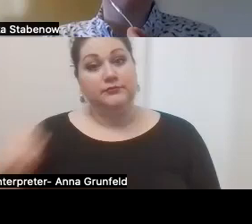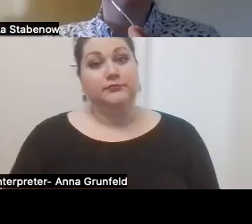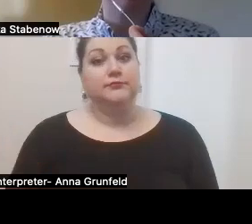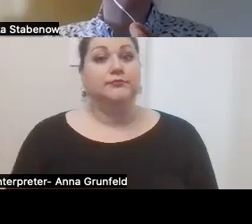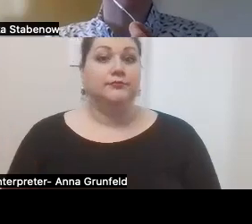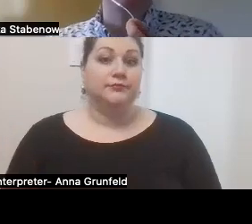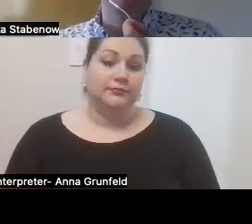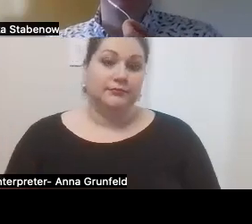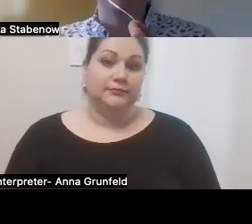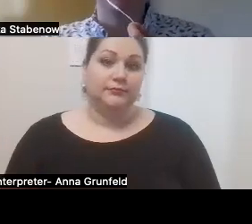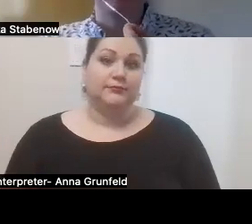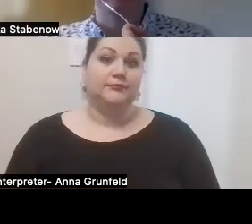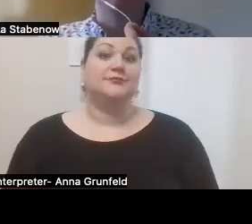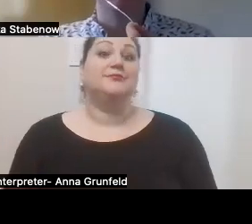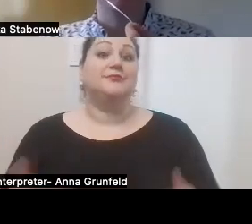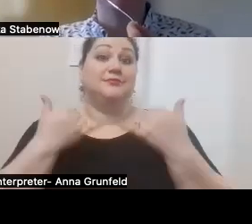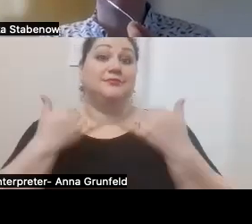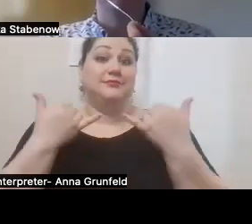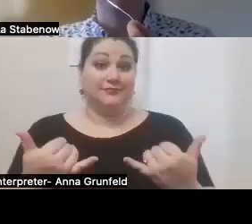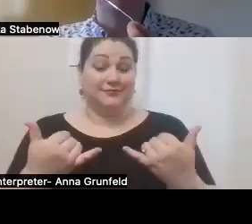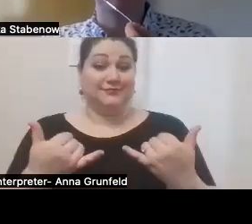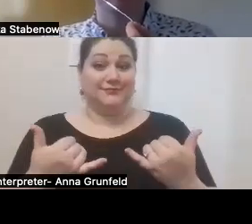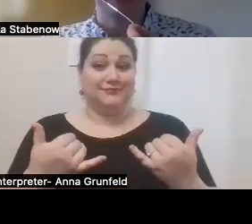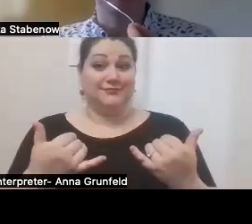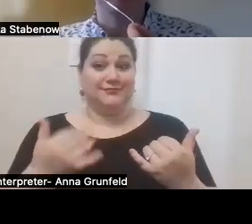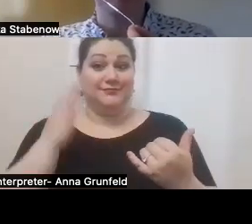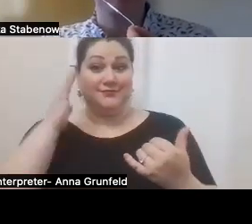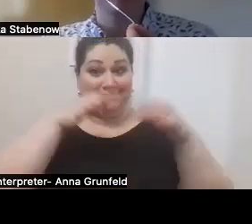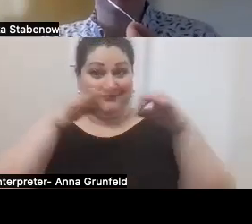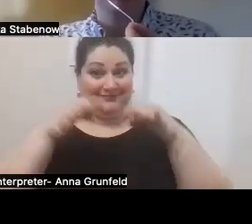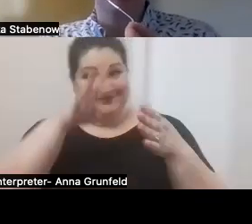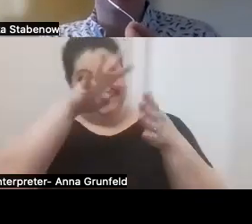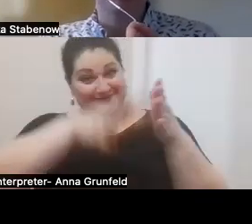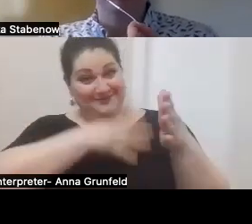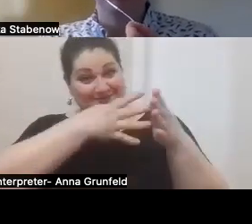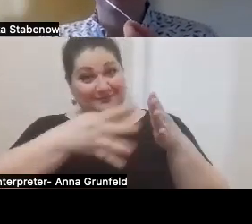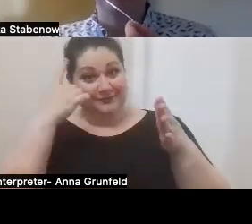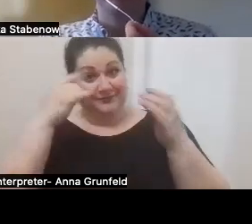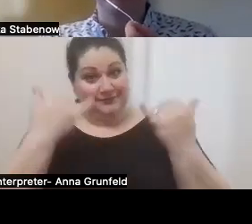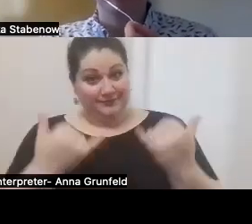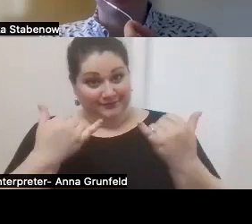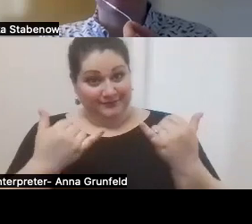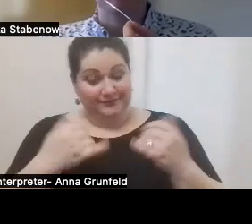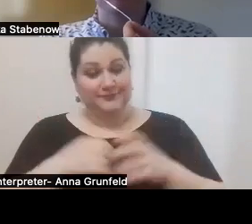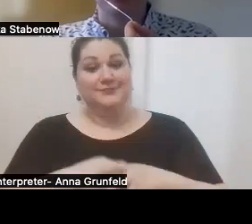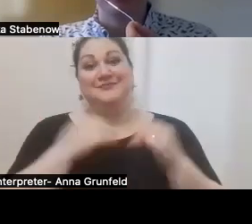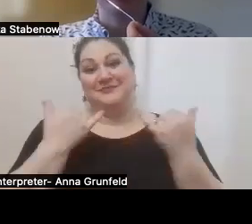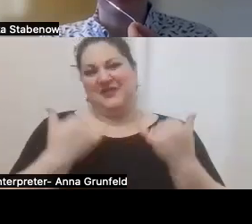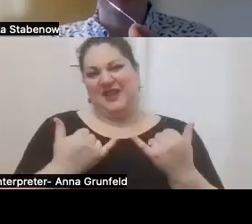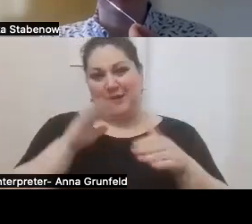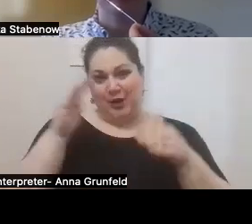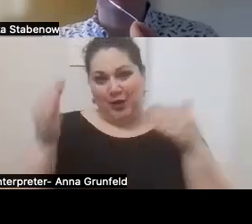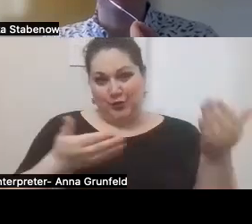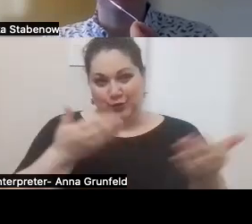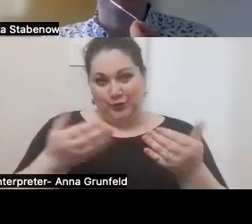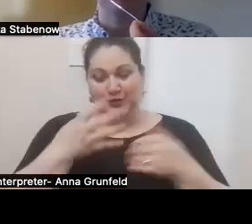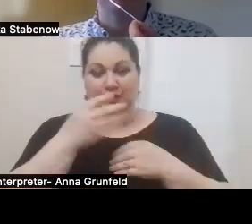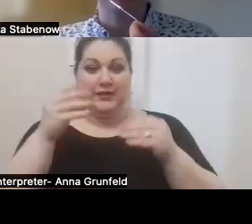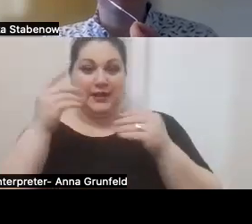So now I'm going to present the agenda for the third and final day. We're currently in the greeting access check and land acknowledgement portion of the day.